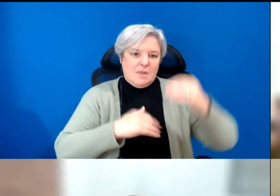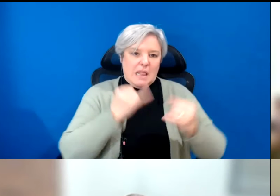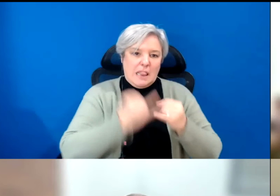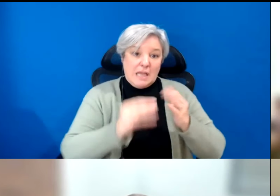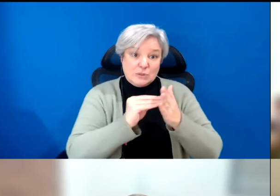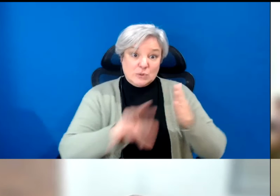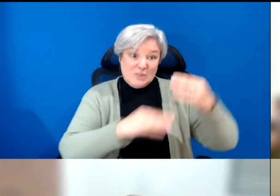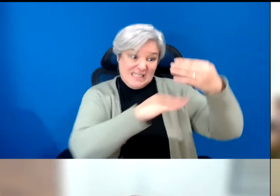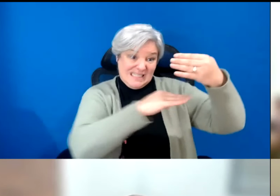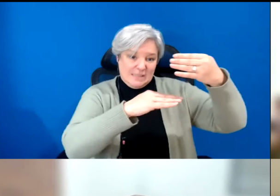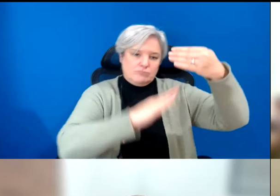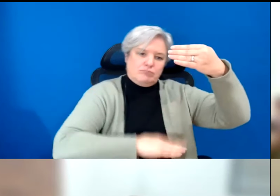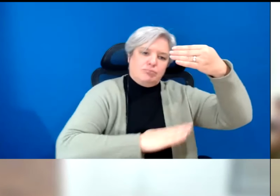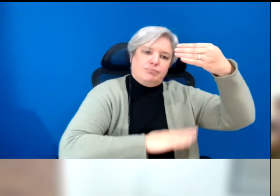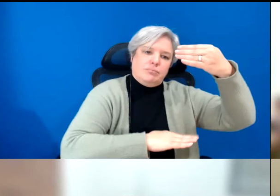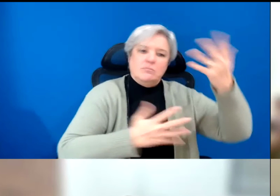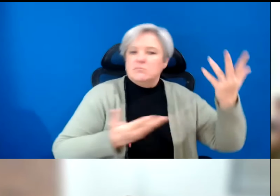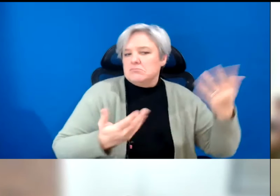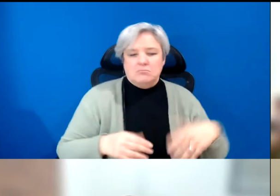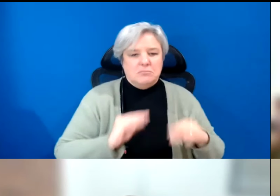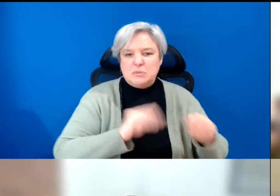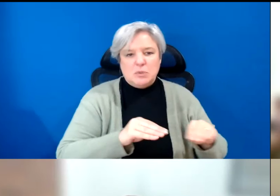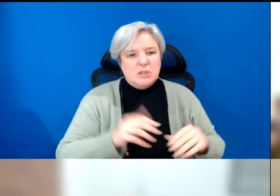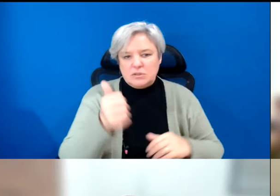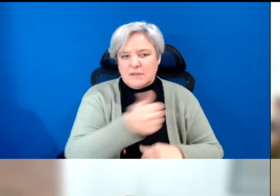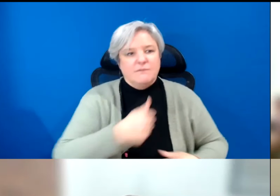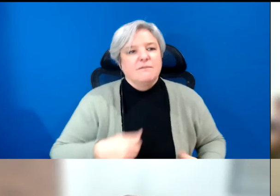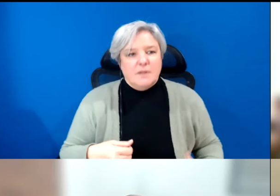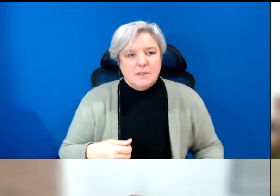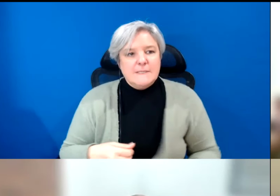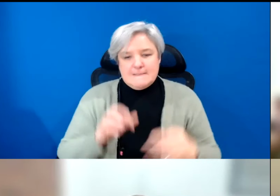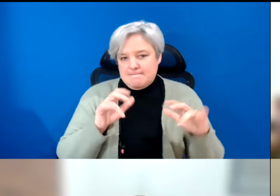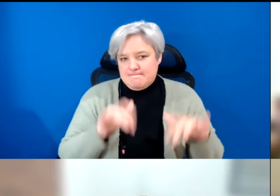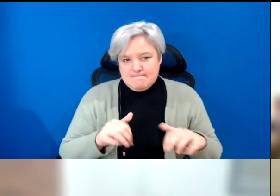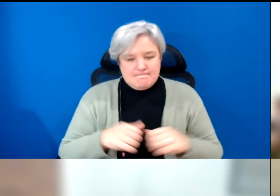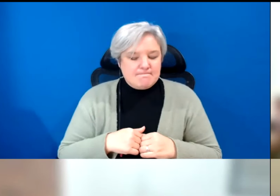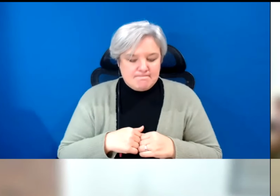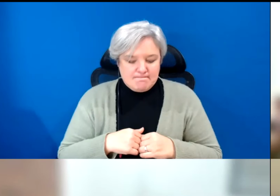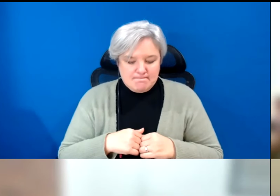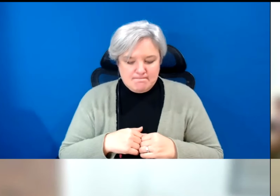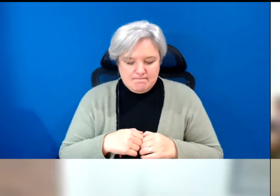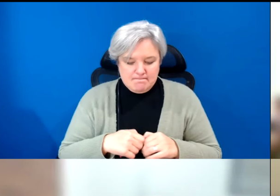type the words grade scale, and then start typing the scale below that.